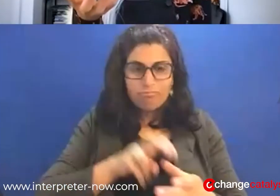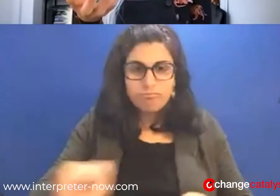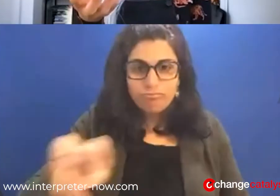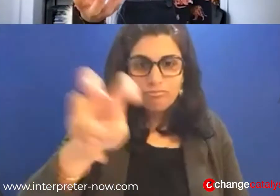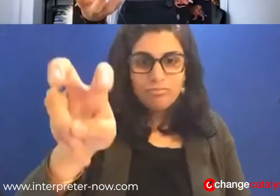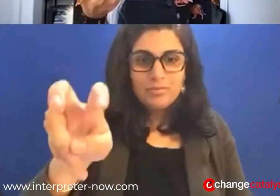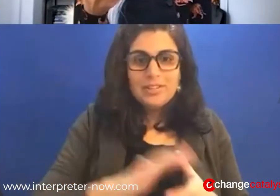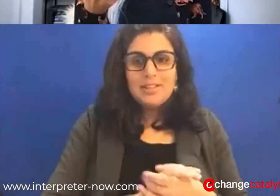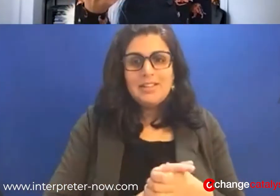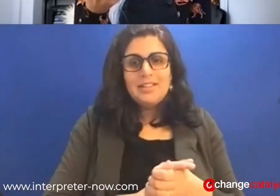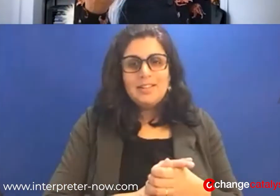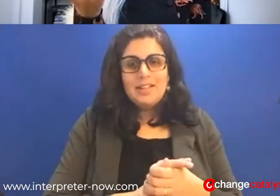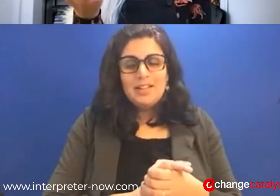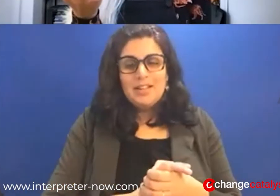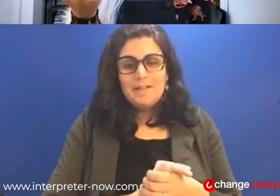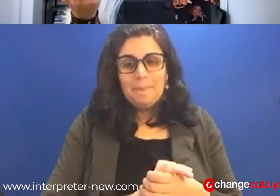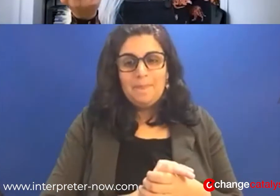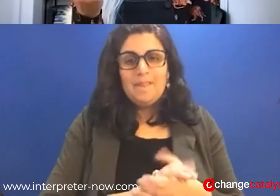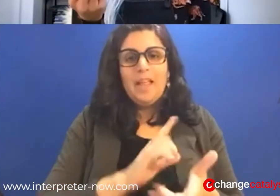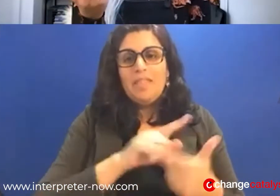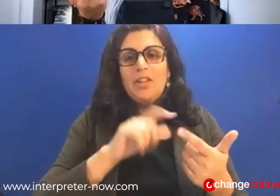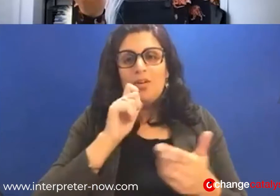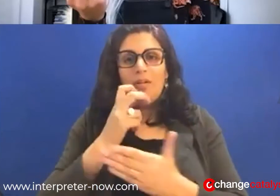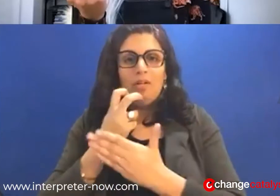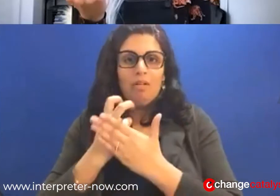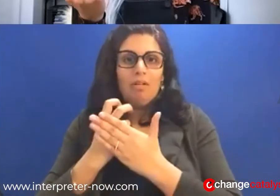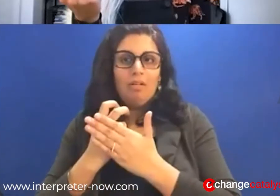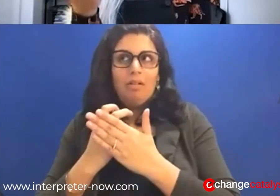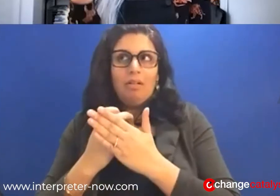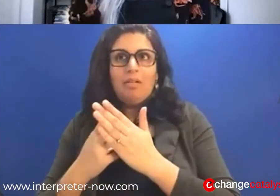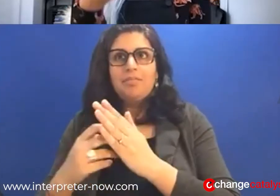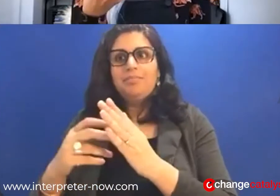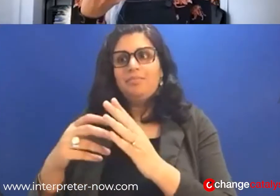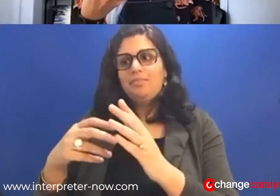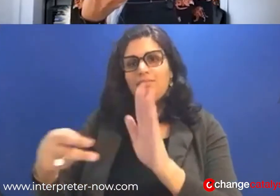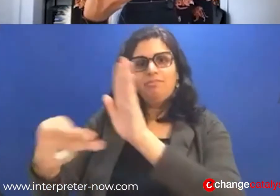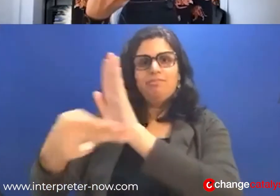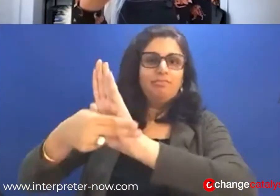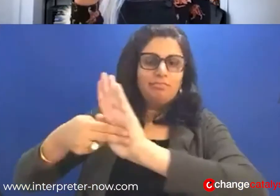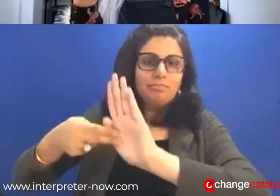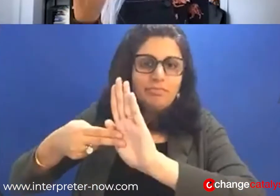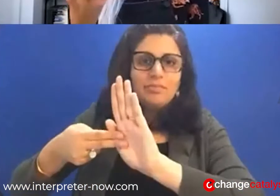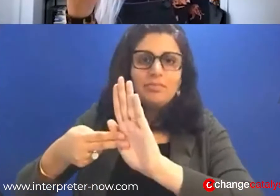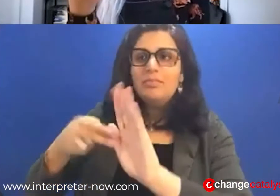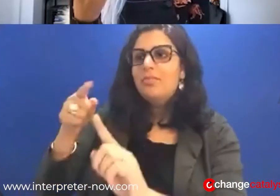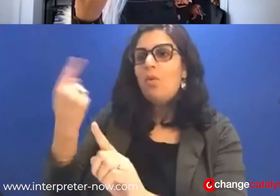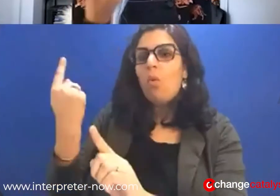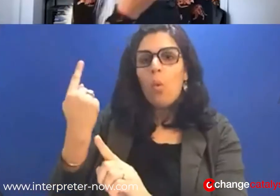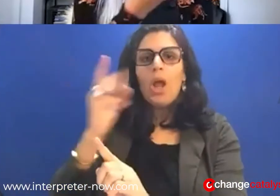It's harder to fall into the trap of defining someone by a single experience or request or things like that.